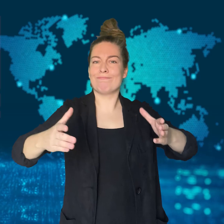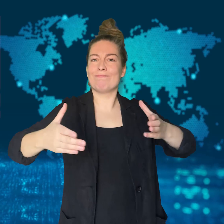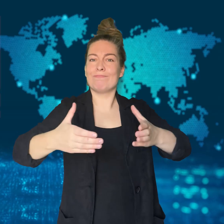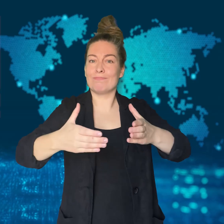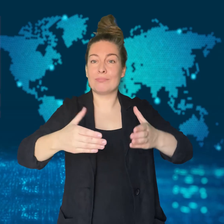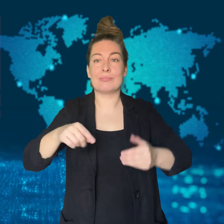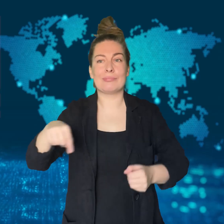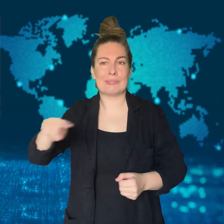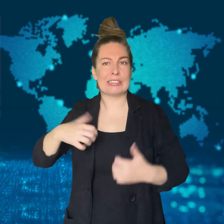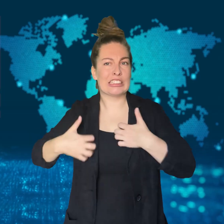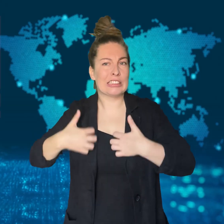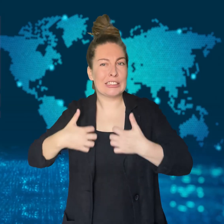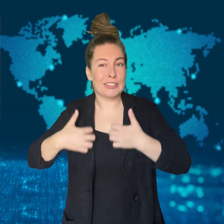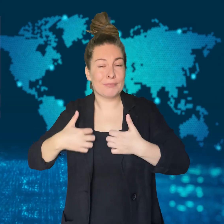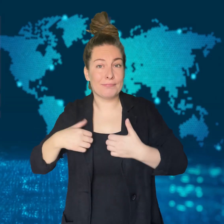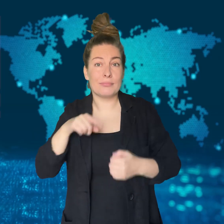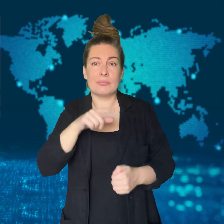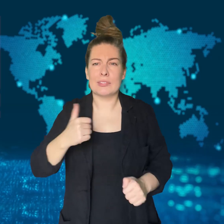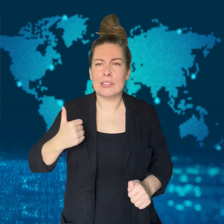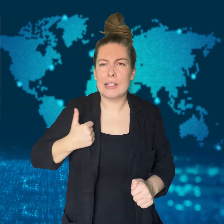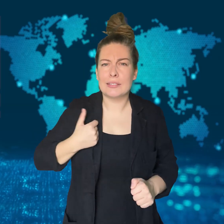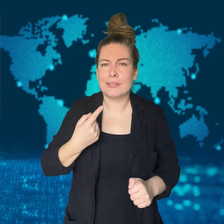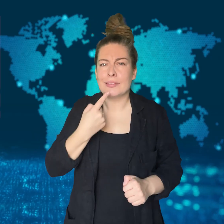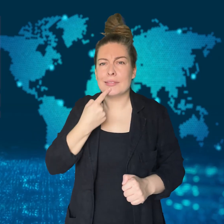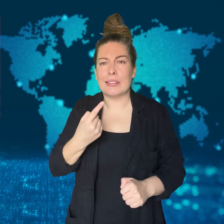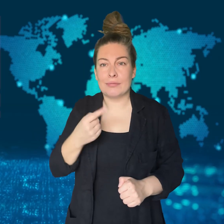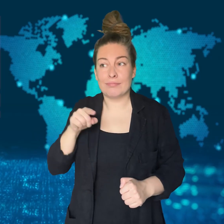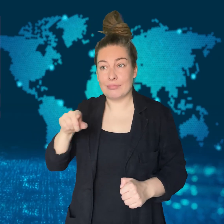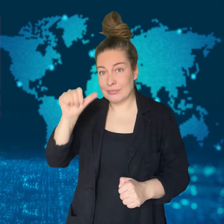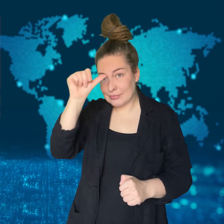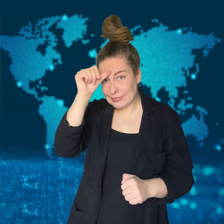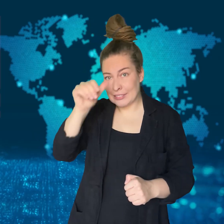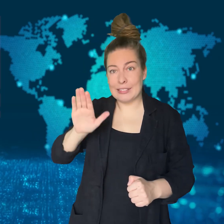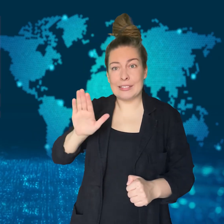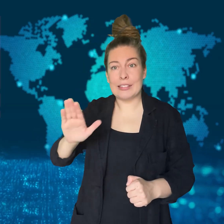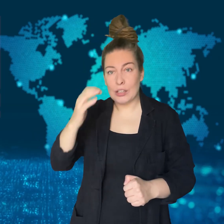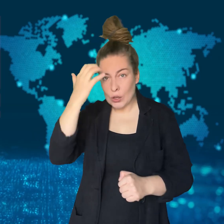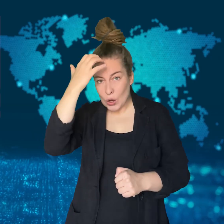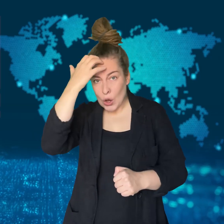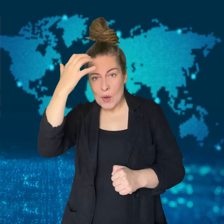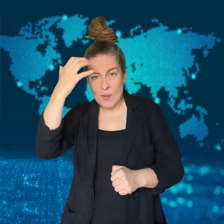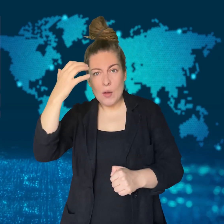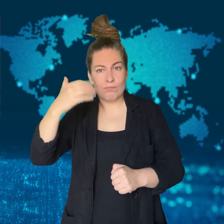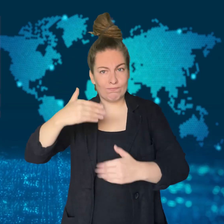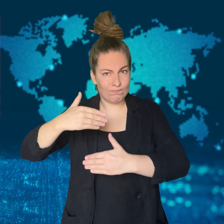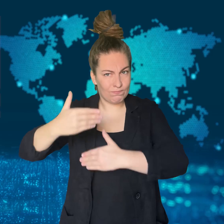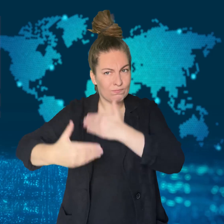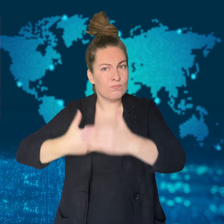has begun a broad campaign against dissidents.